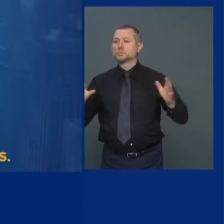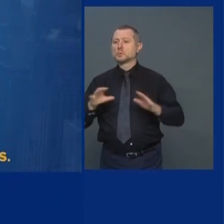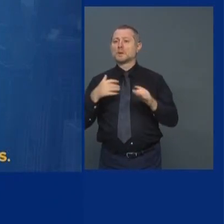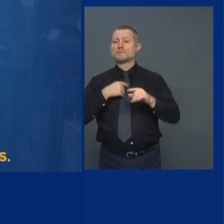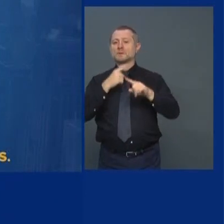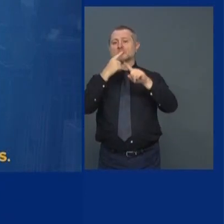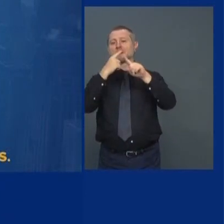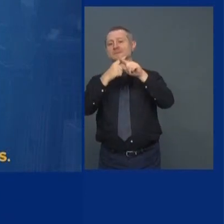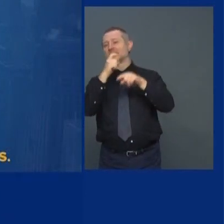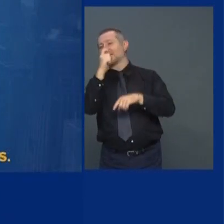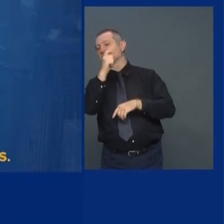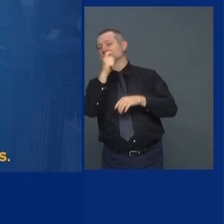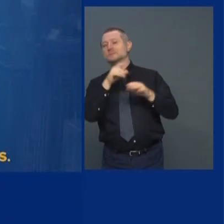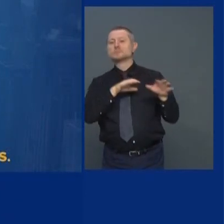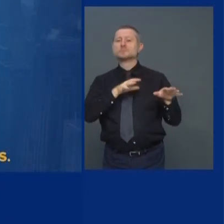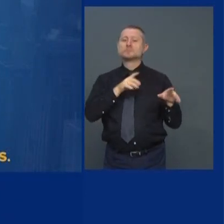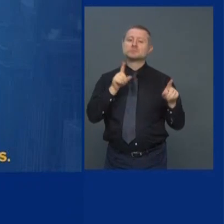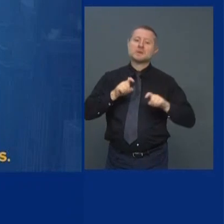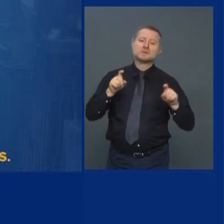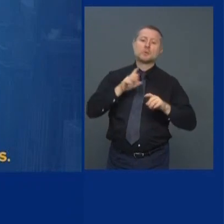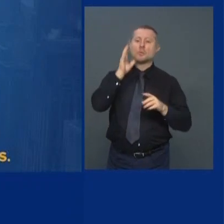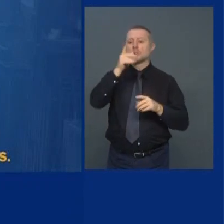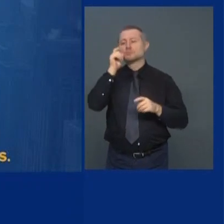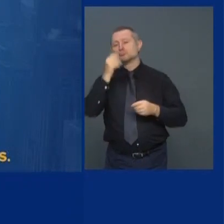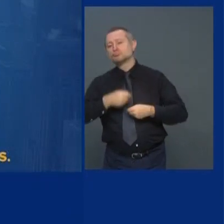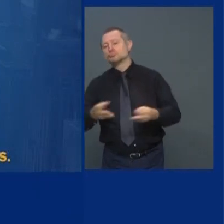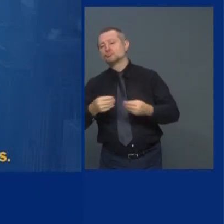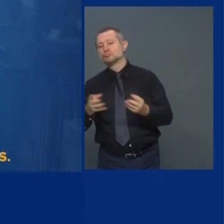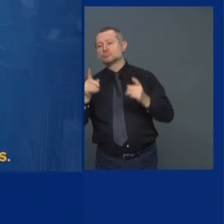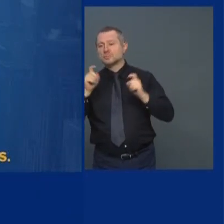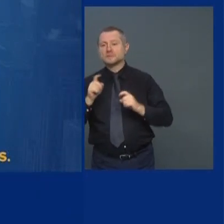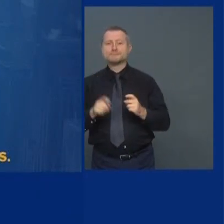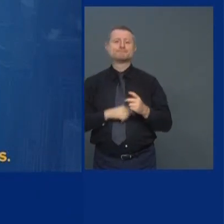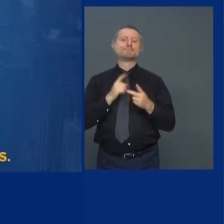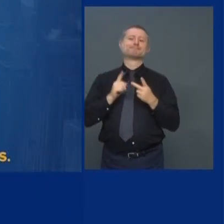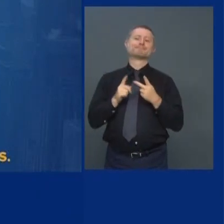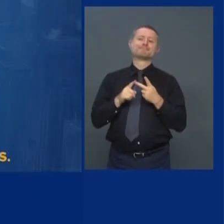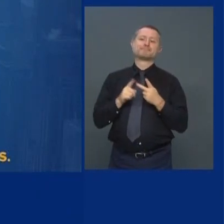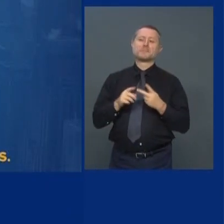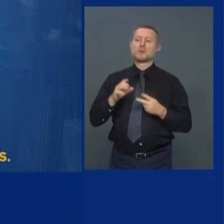NEW YORK CITY DID A PLAN.